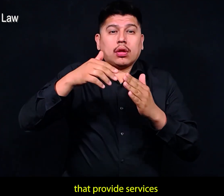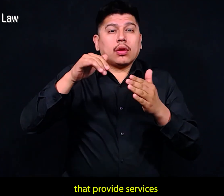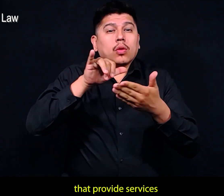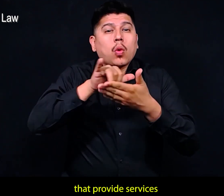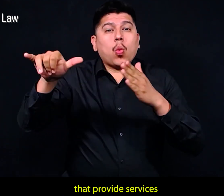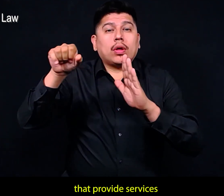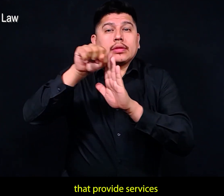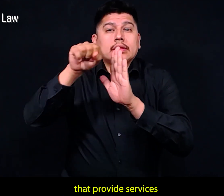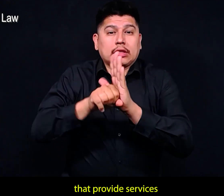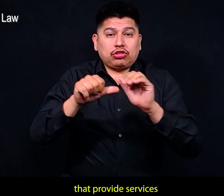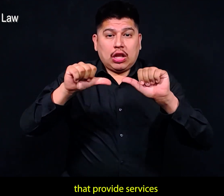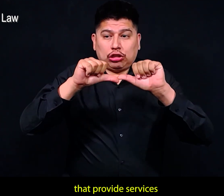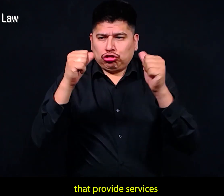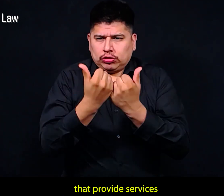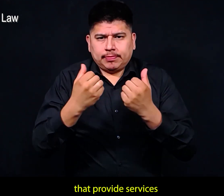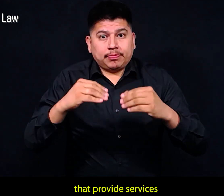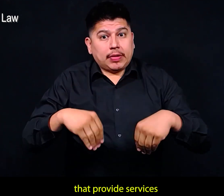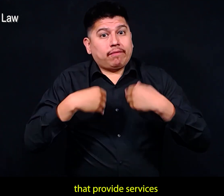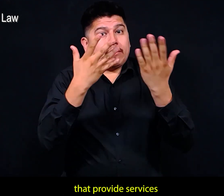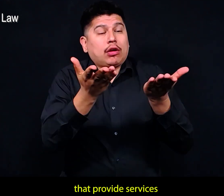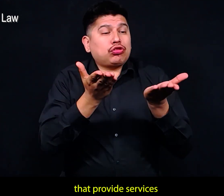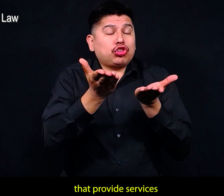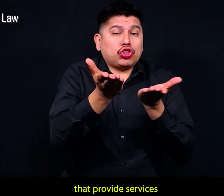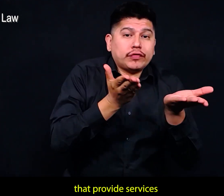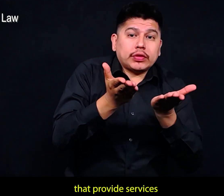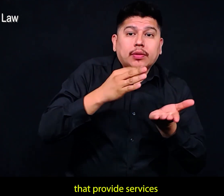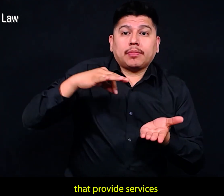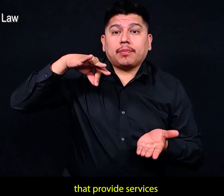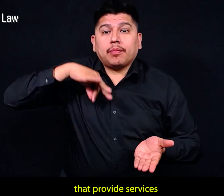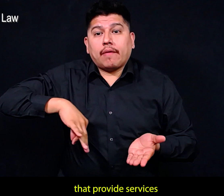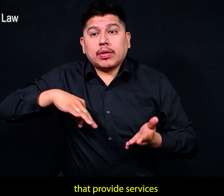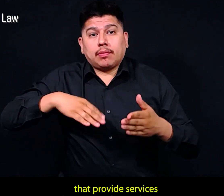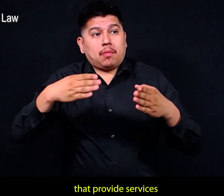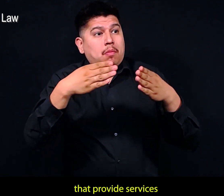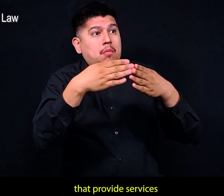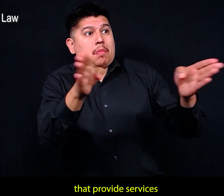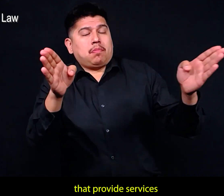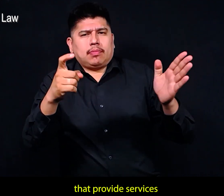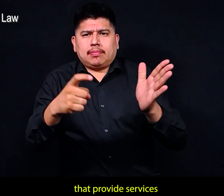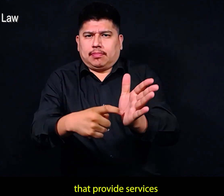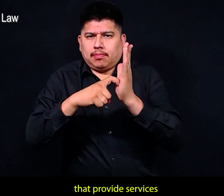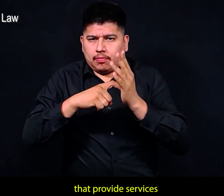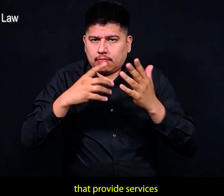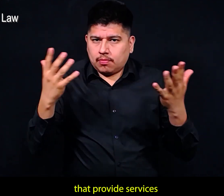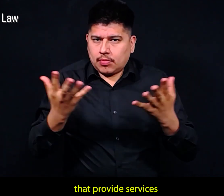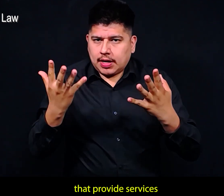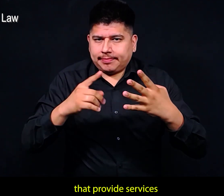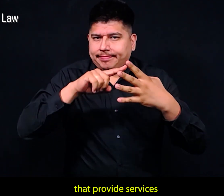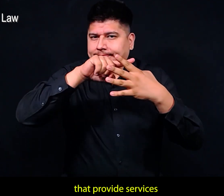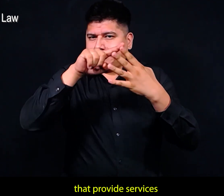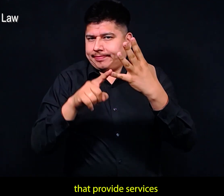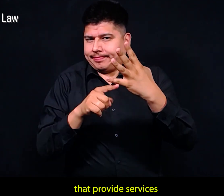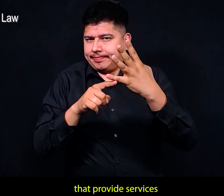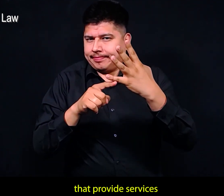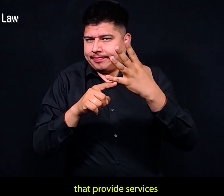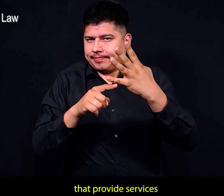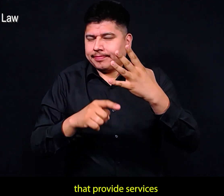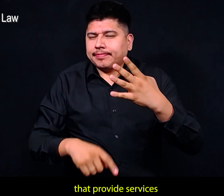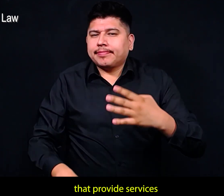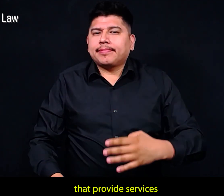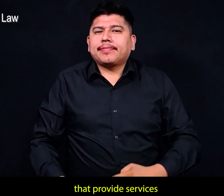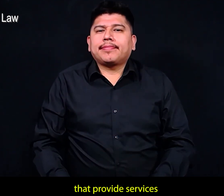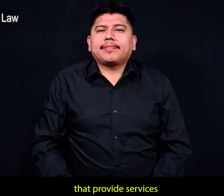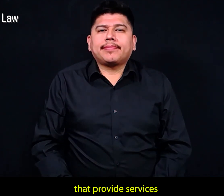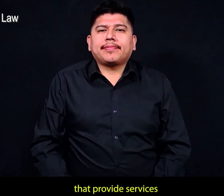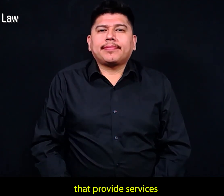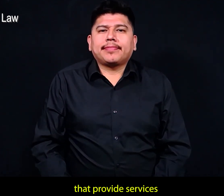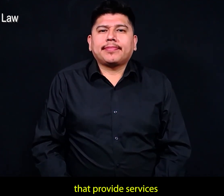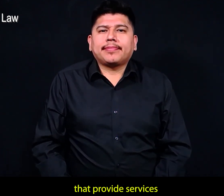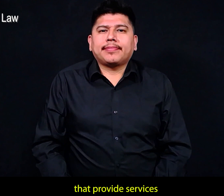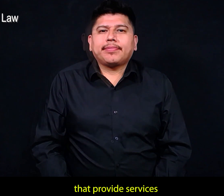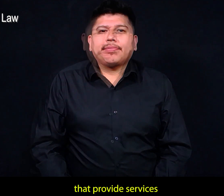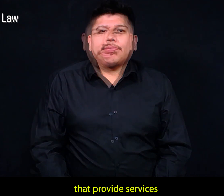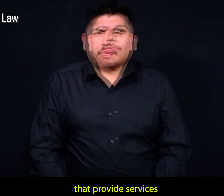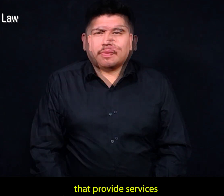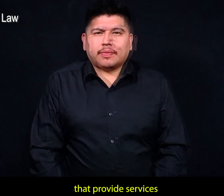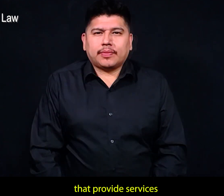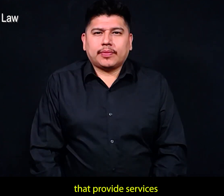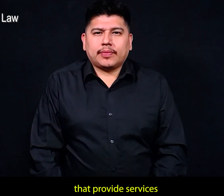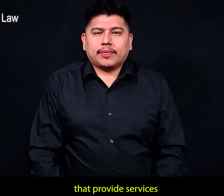that provide services or benefits to the public must 1.